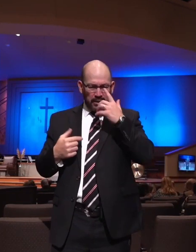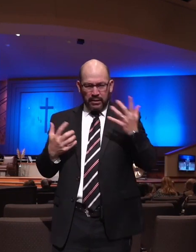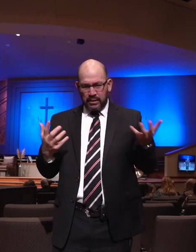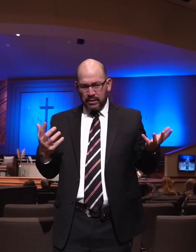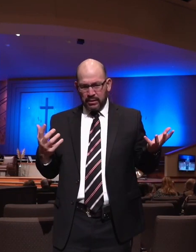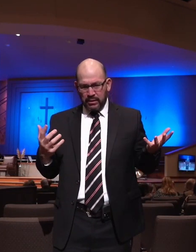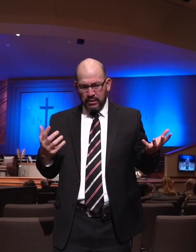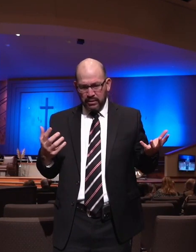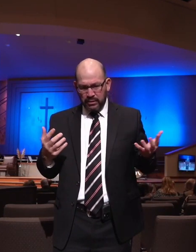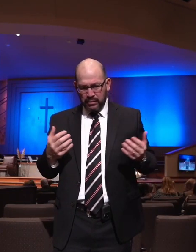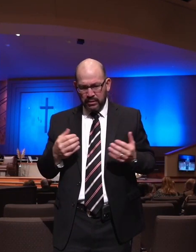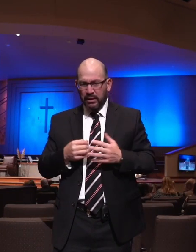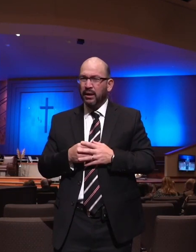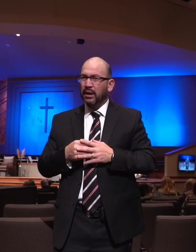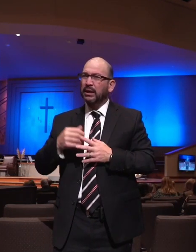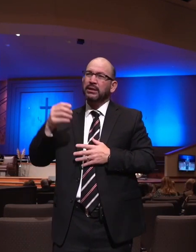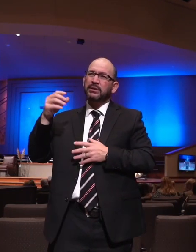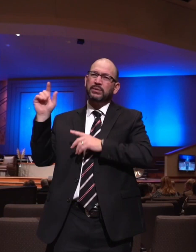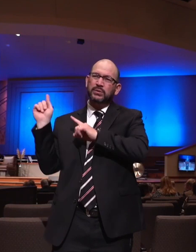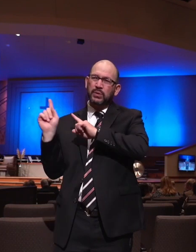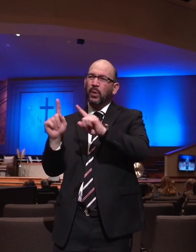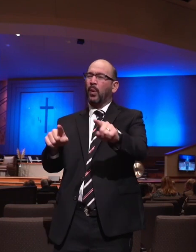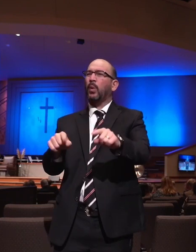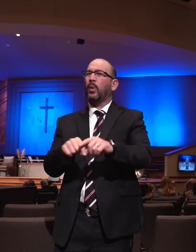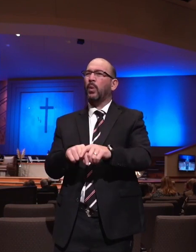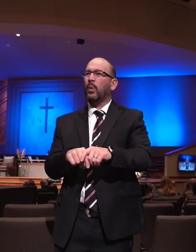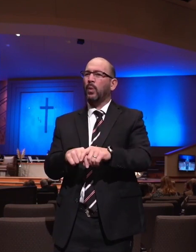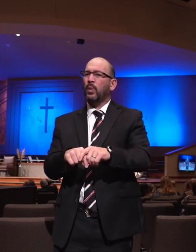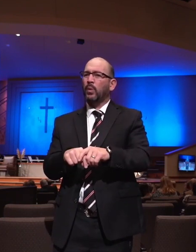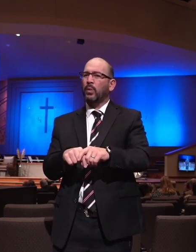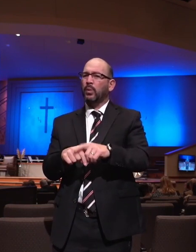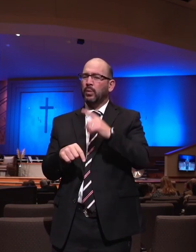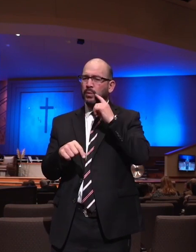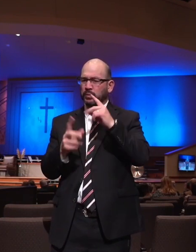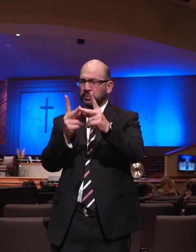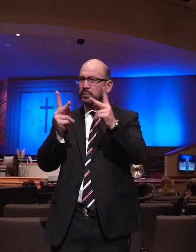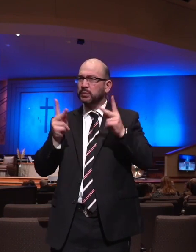Atmore Alabama this family that I used to pastor they